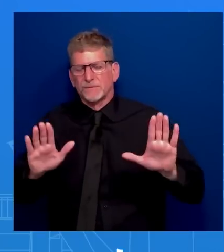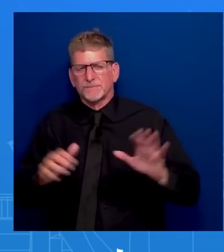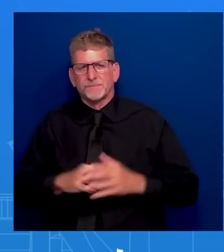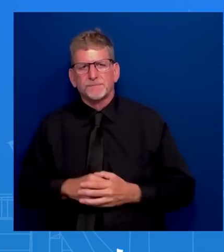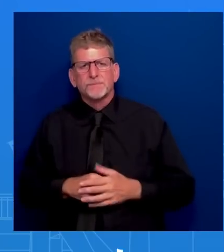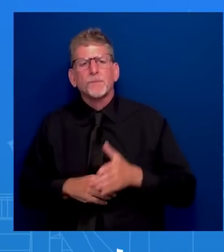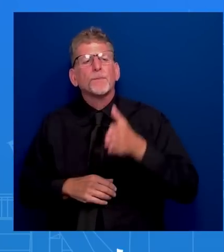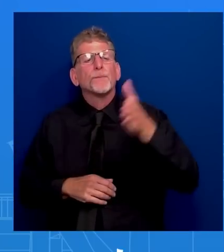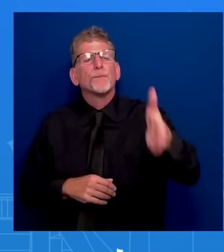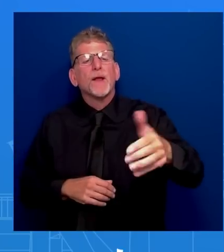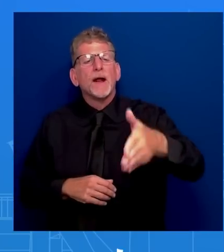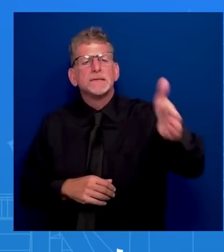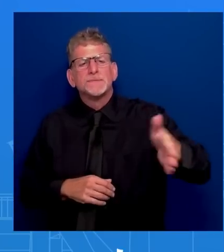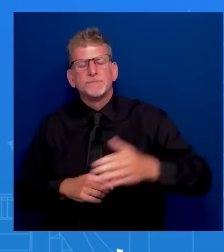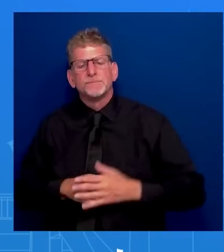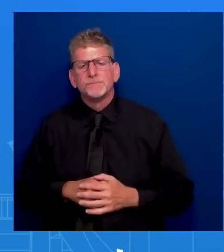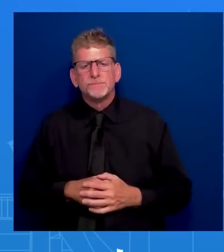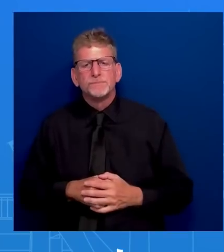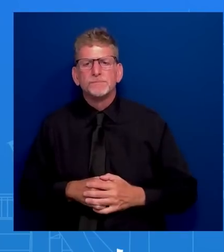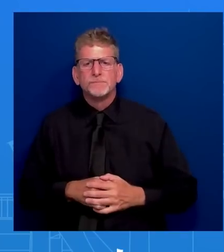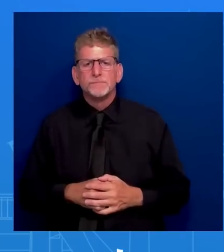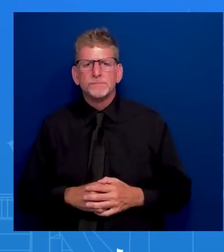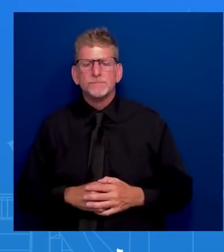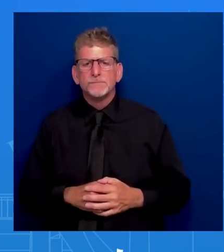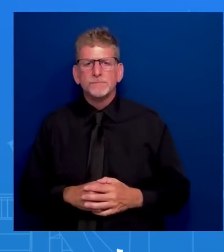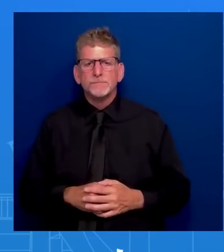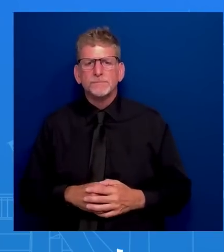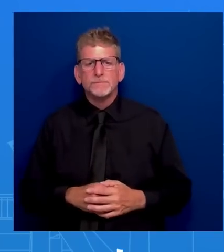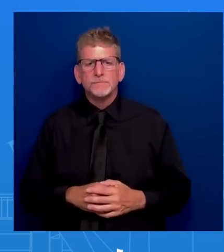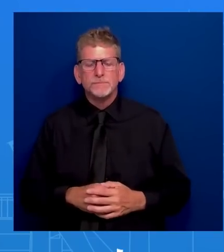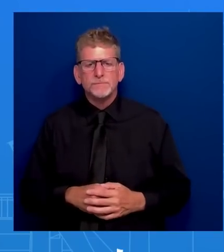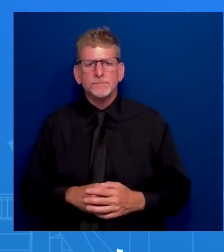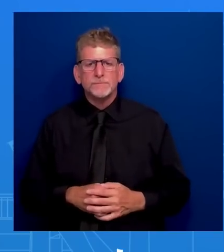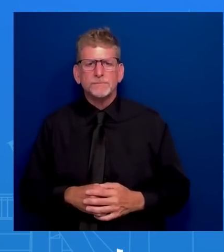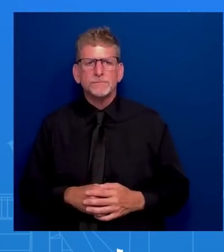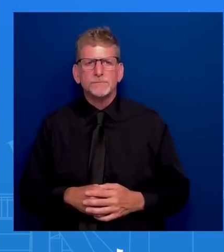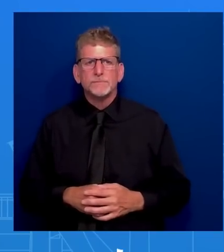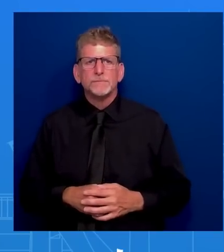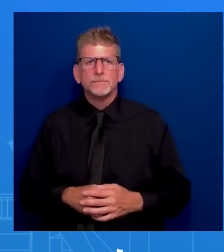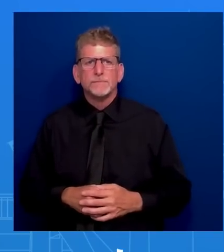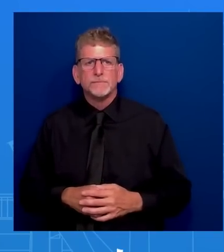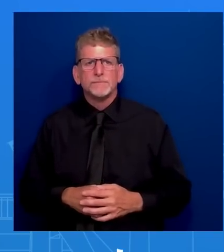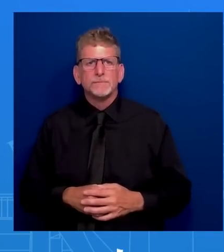Can you speak to the importance of the Inflation Reduction Act reaching Black and brown communities, which we know are -- they make up --